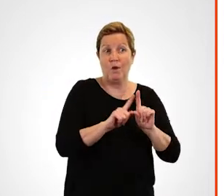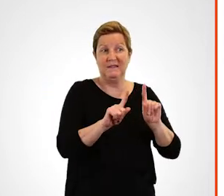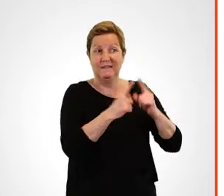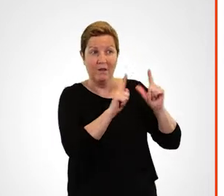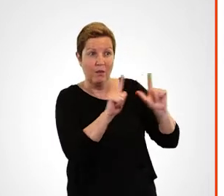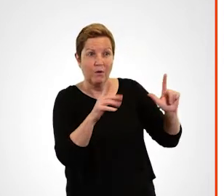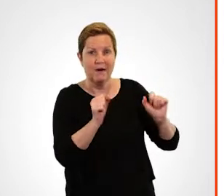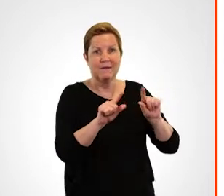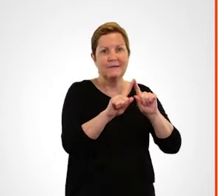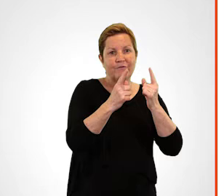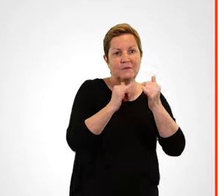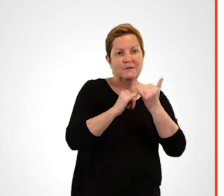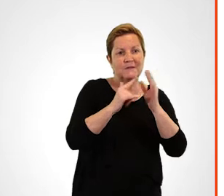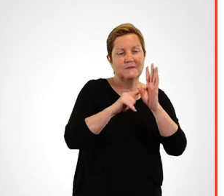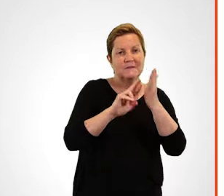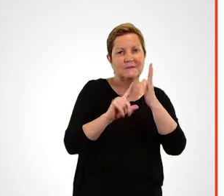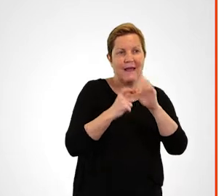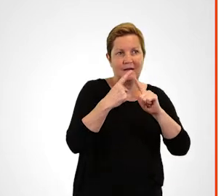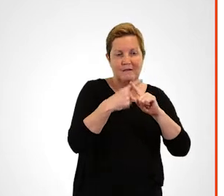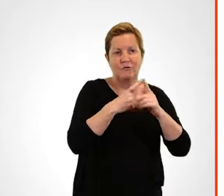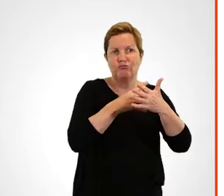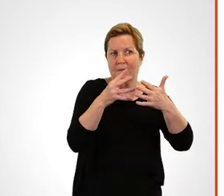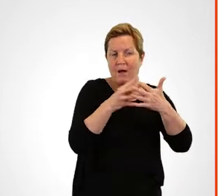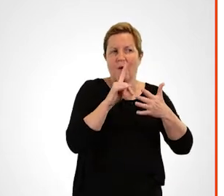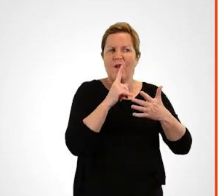and different sentence structures will learn the structure of their own language.